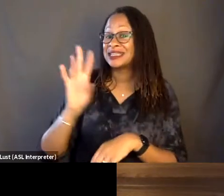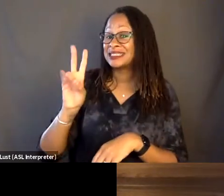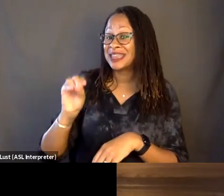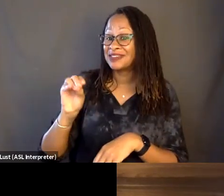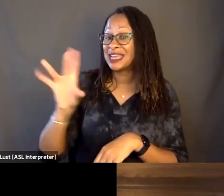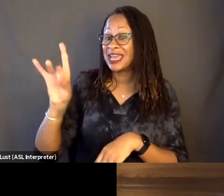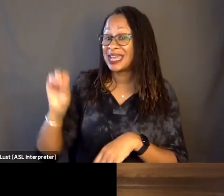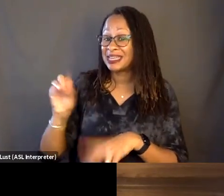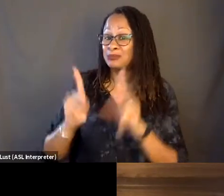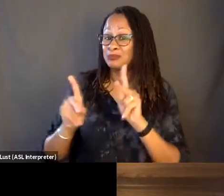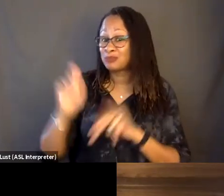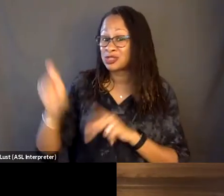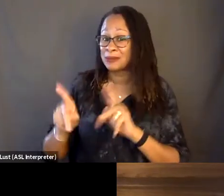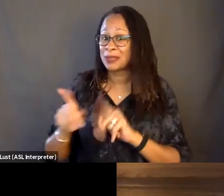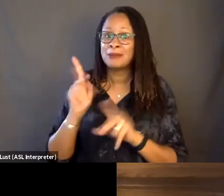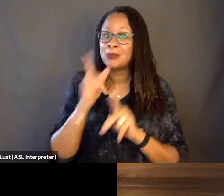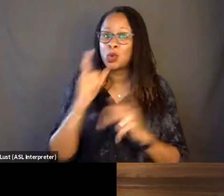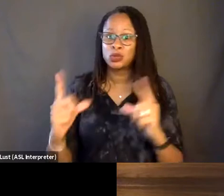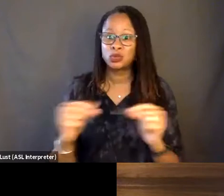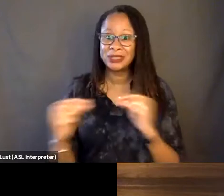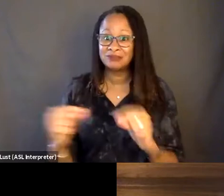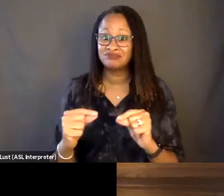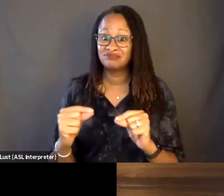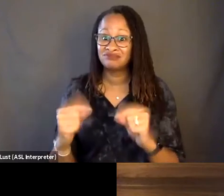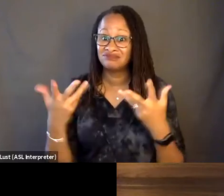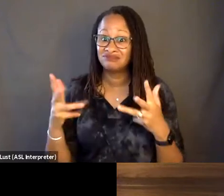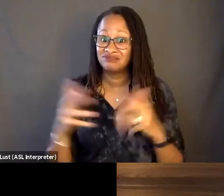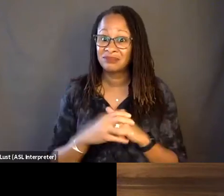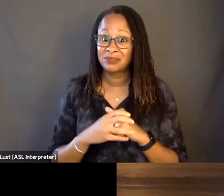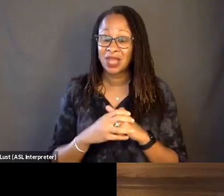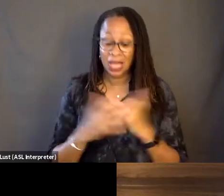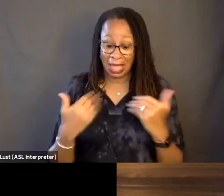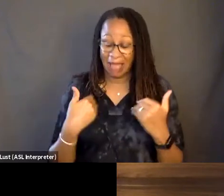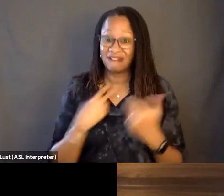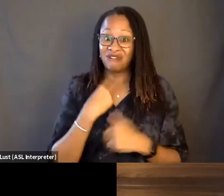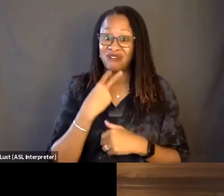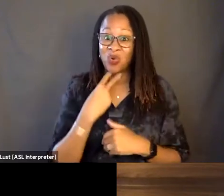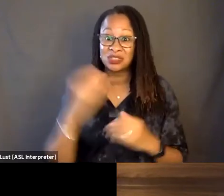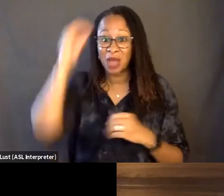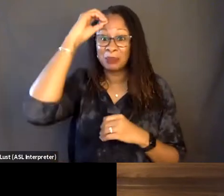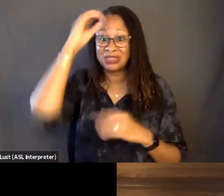for people who were tweeting, who were just voicing a voice against the government,